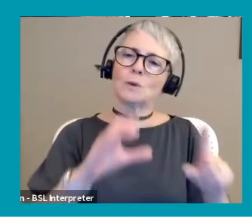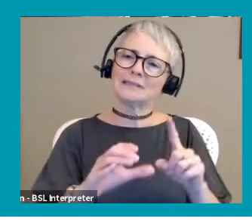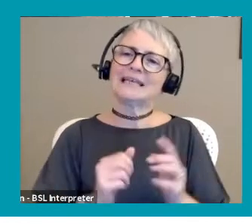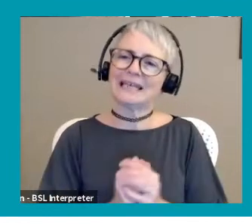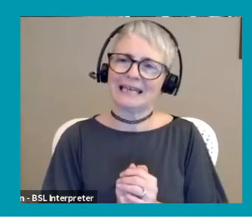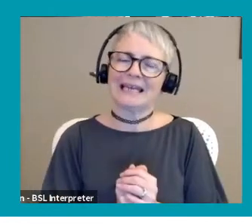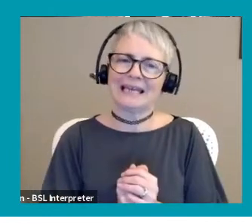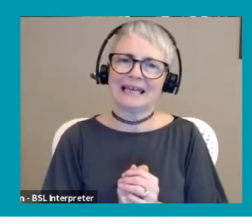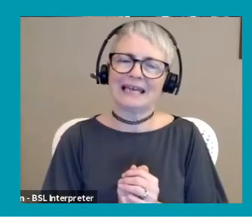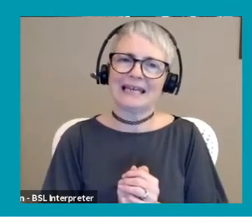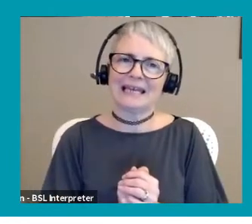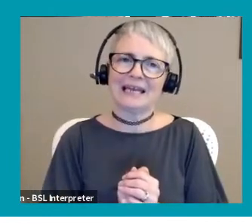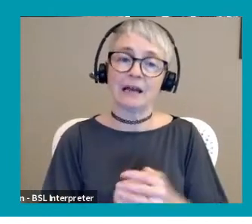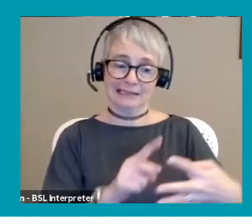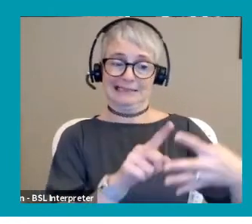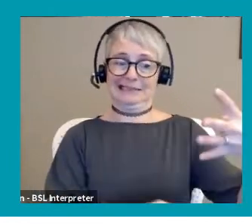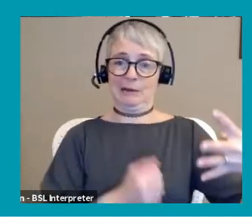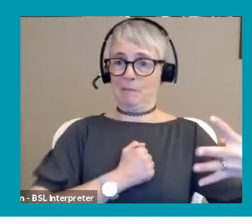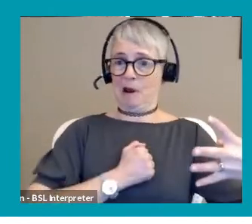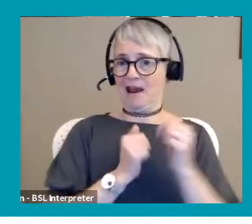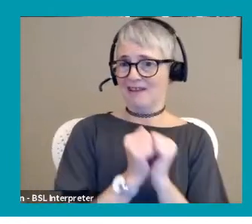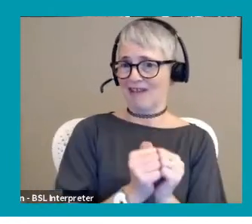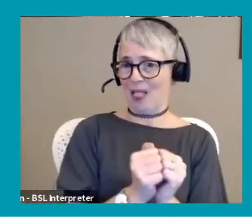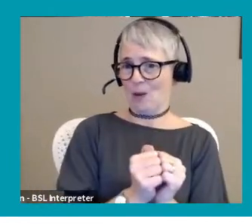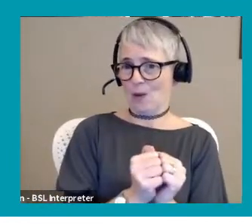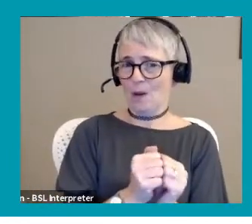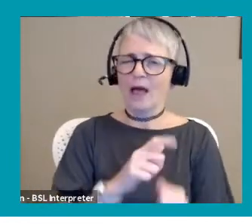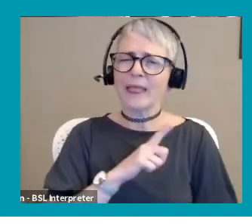So that's what drew me to Evenbreak because it's a social enterprise and